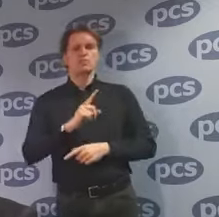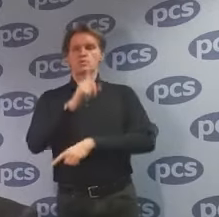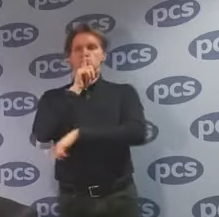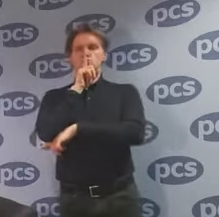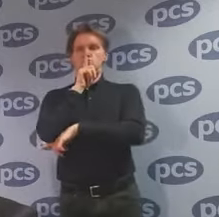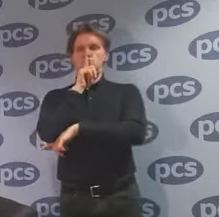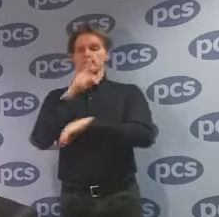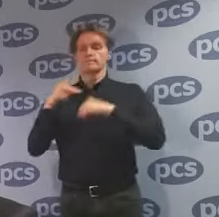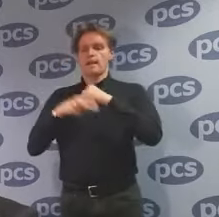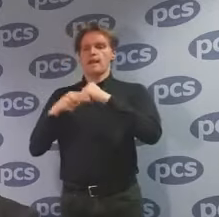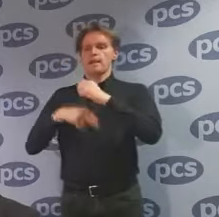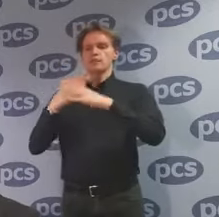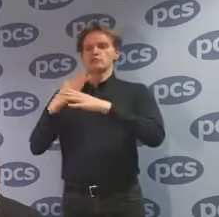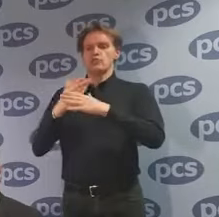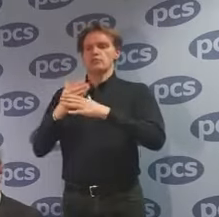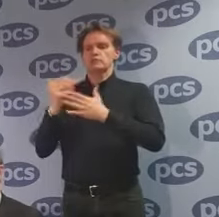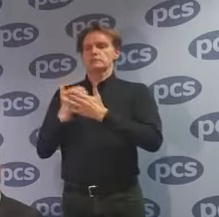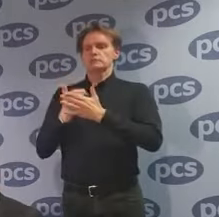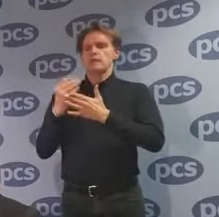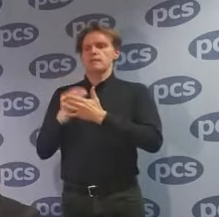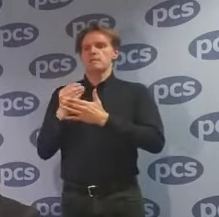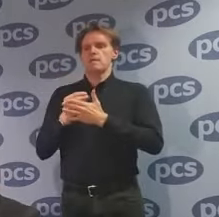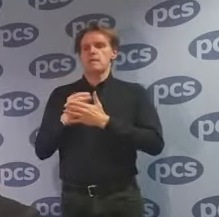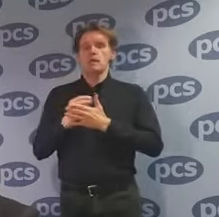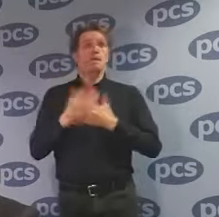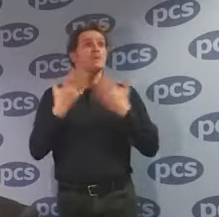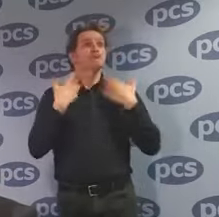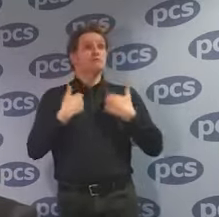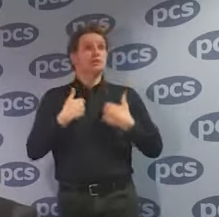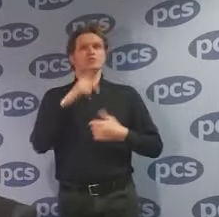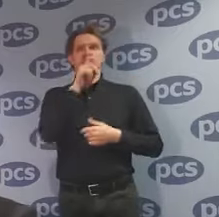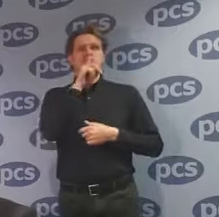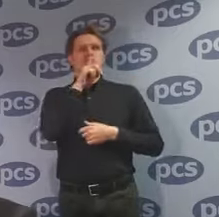save money on the back of what people really need while letting rich people